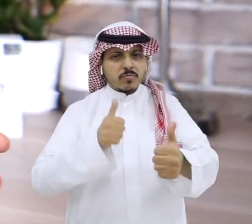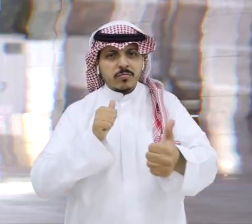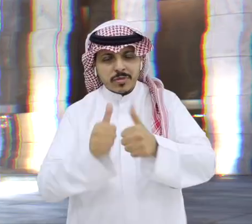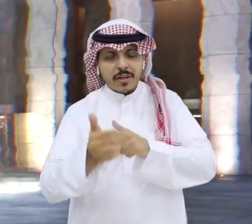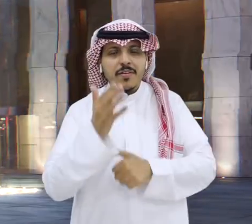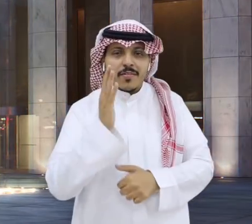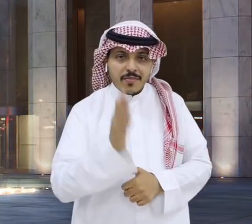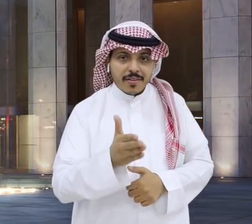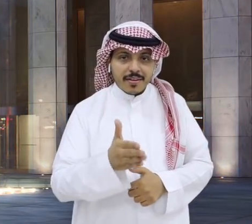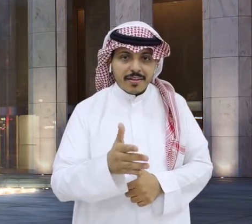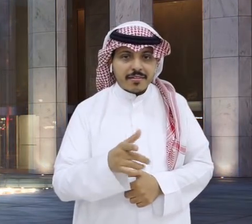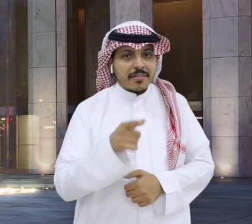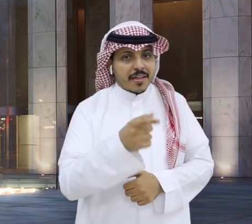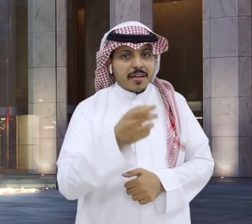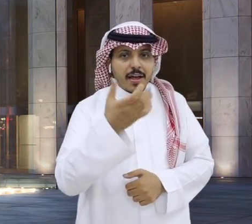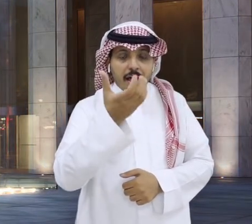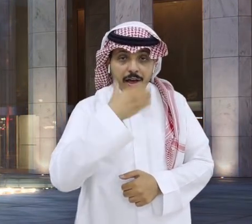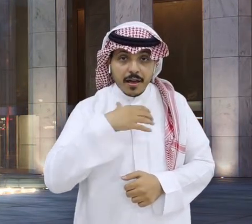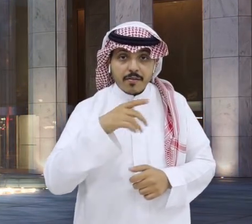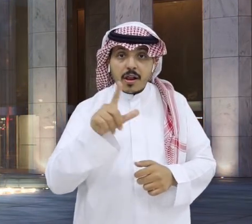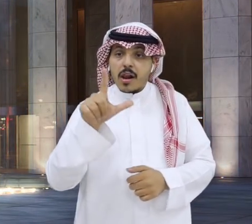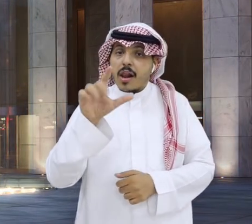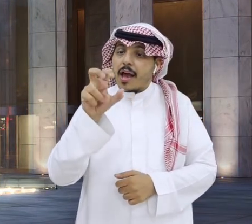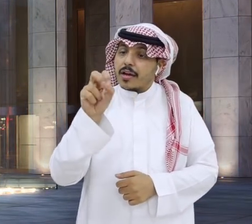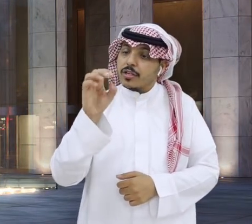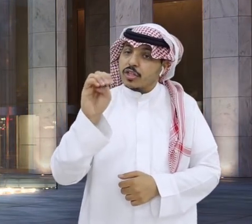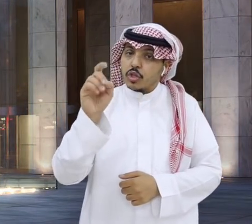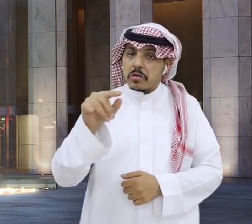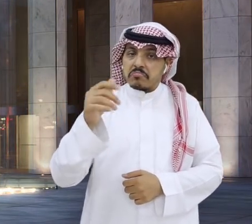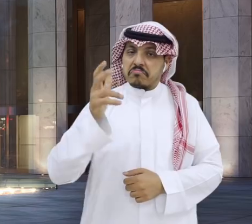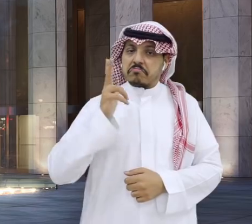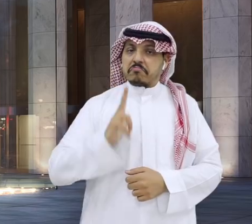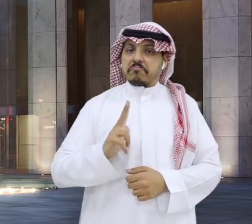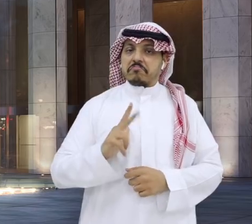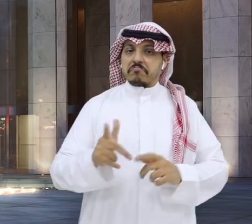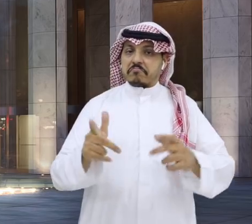Apple is still a luxury brand and will continue to be so.